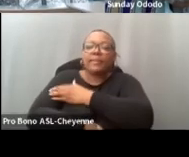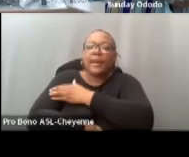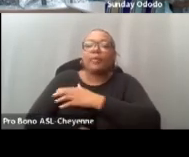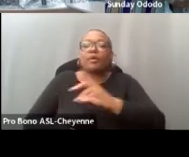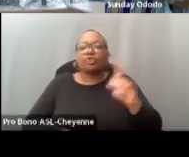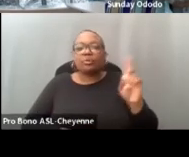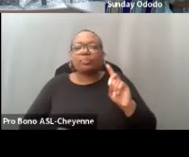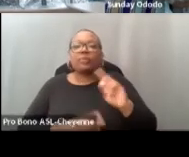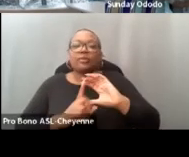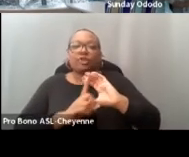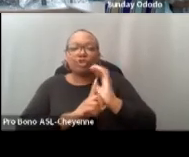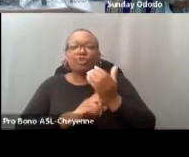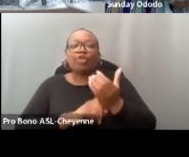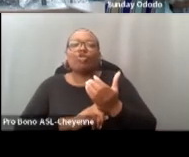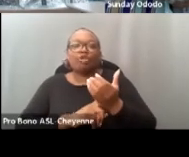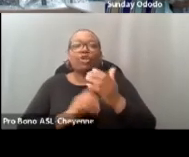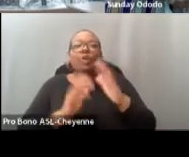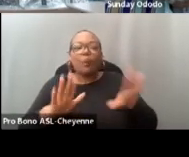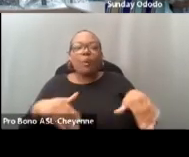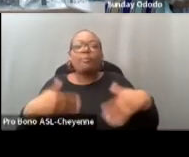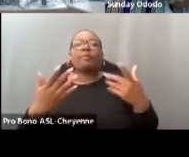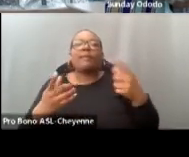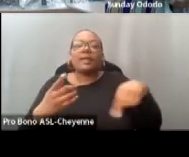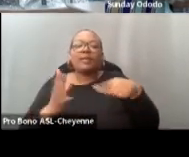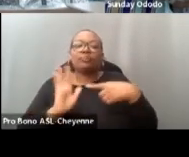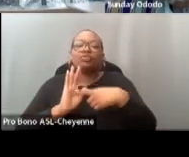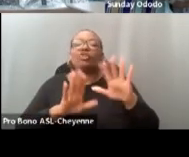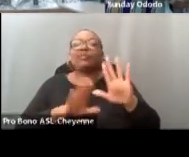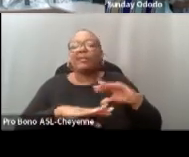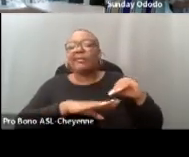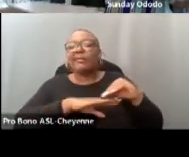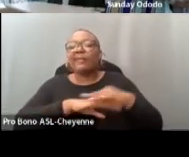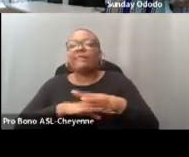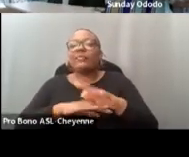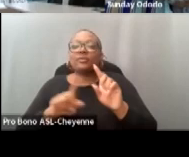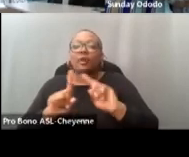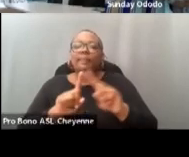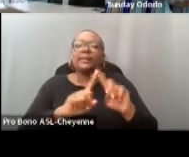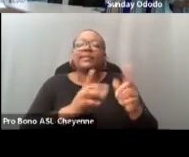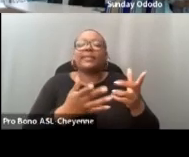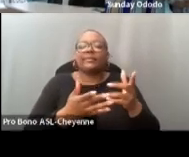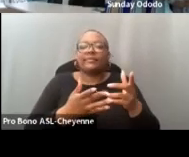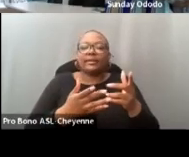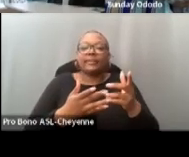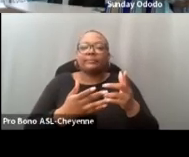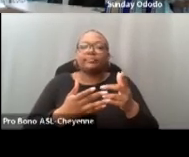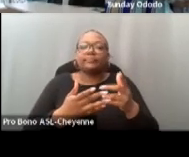that instrument to project their influence on multiple platforms and multiple levels.